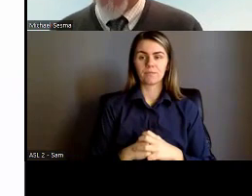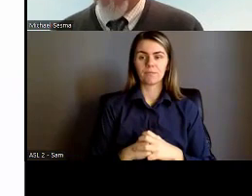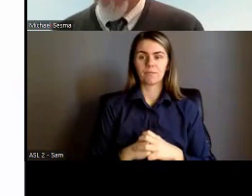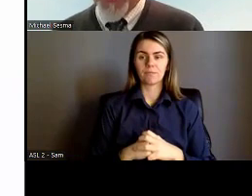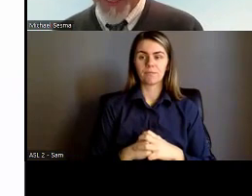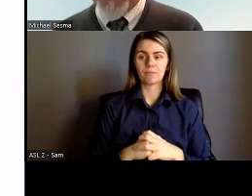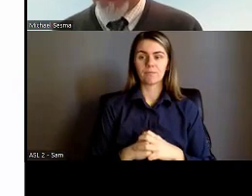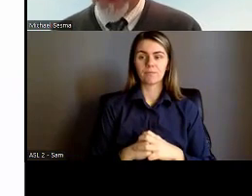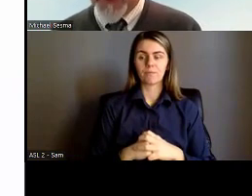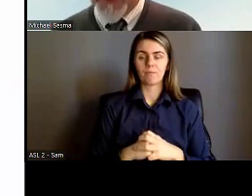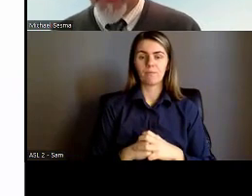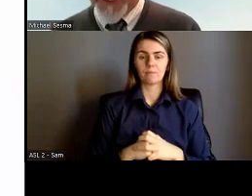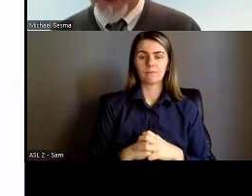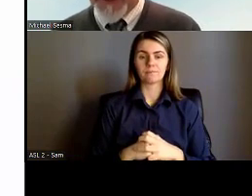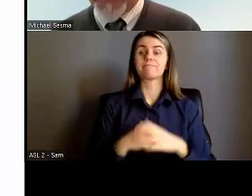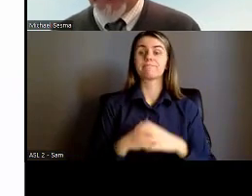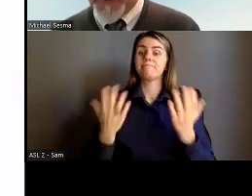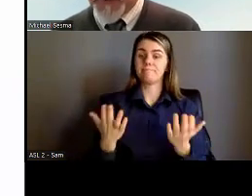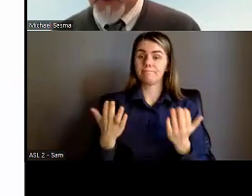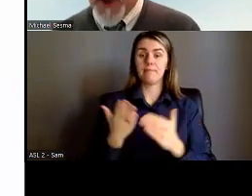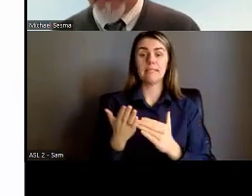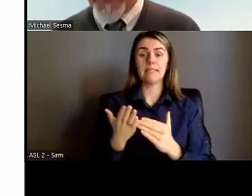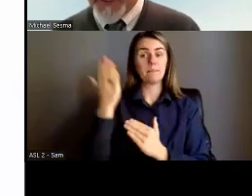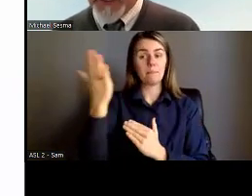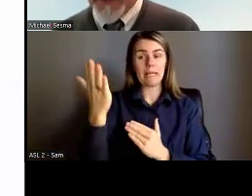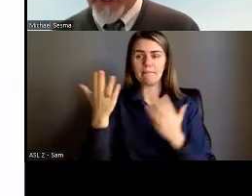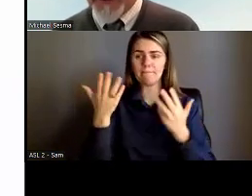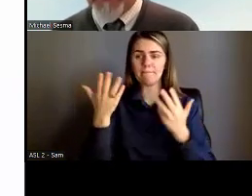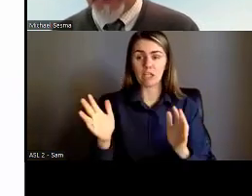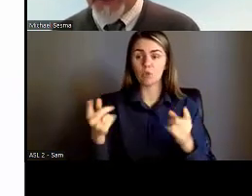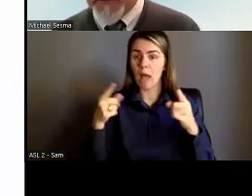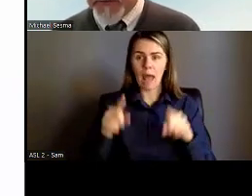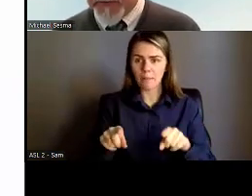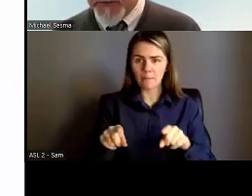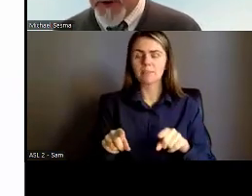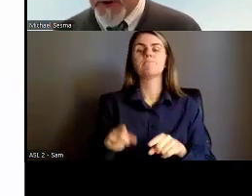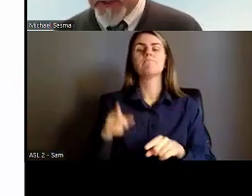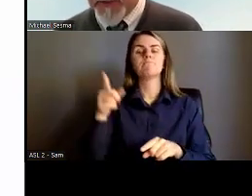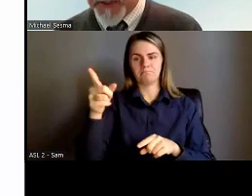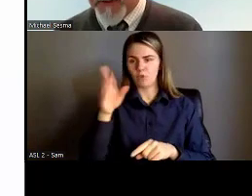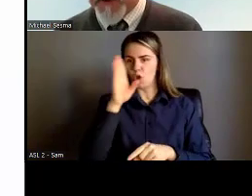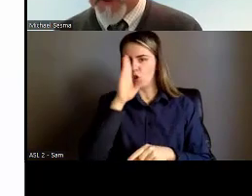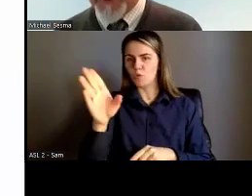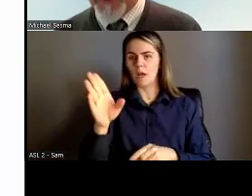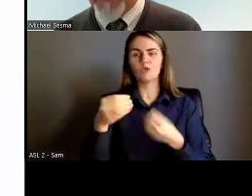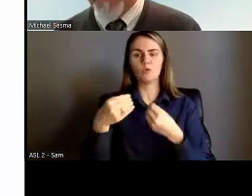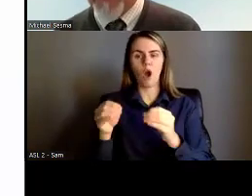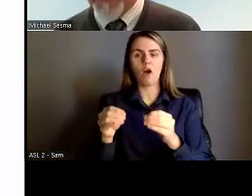So what happens once you submit is, it goes to an office in the Center for Scientific Review called the Division of Receipt and Referral,